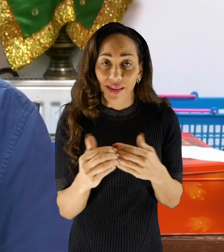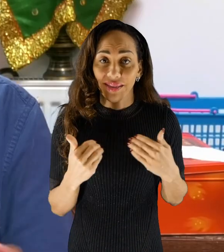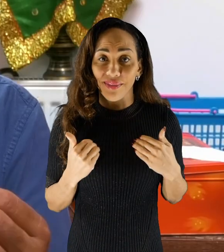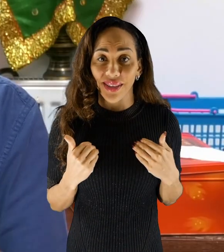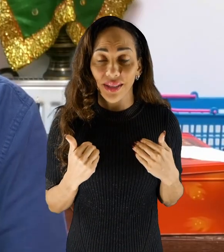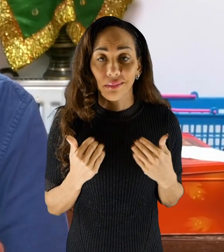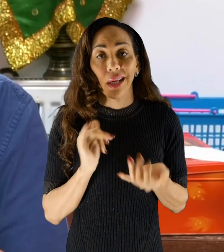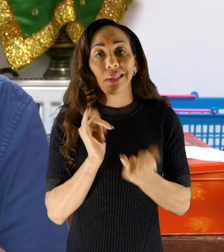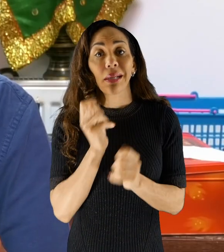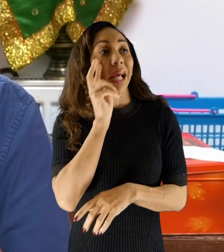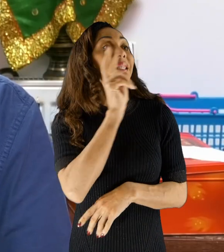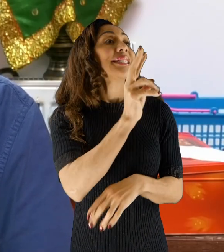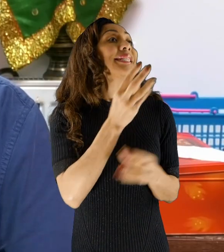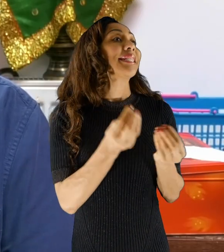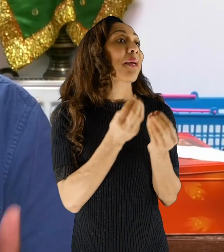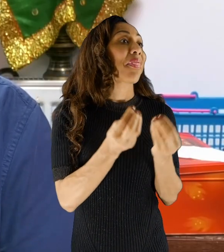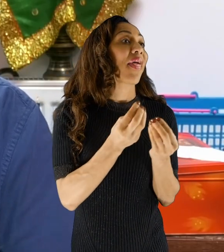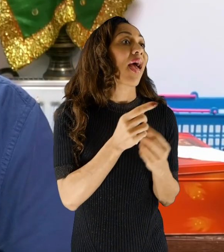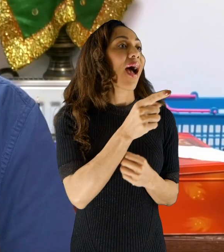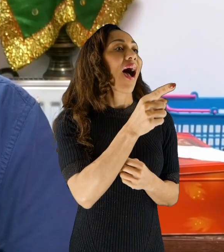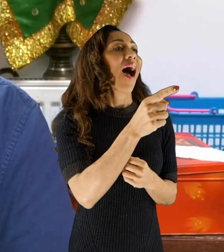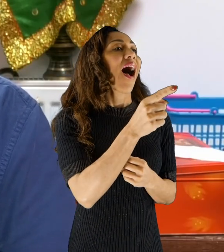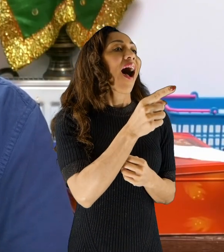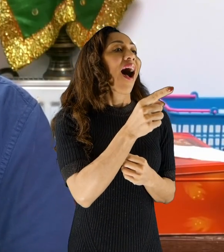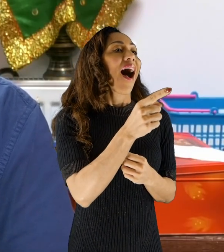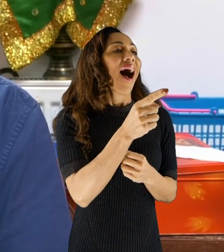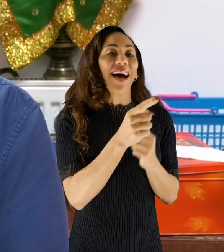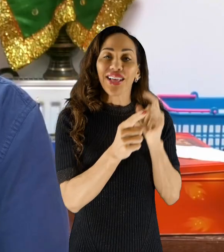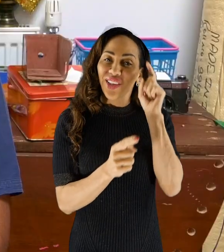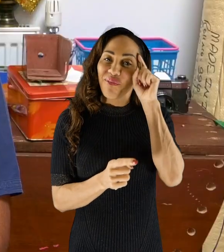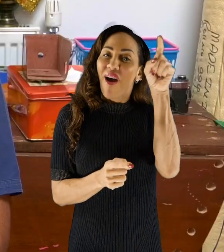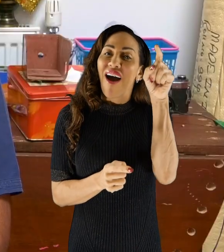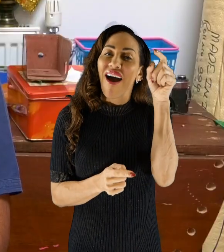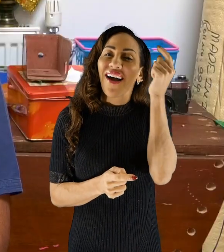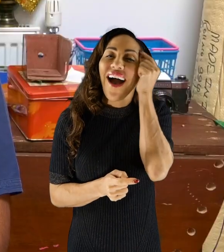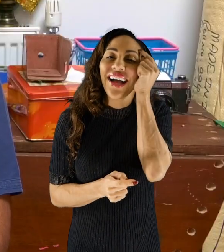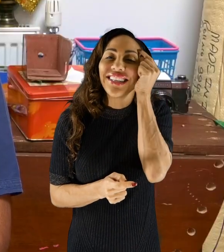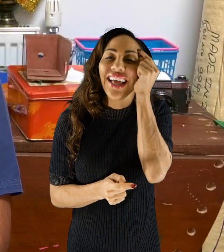Sometimes I'll see something and it'll spark some kind of idea or interest